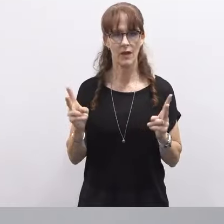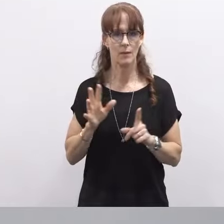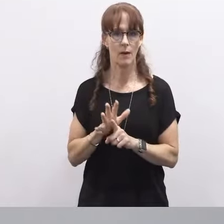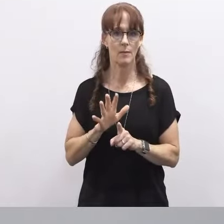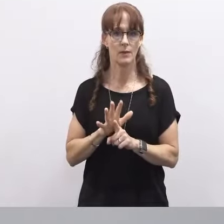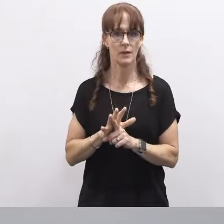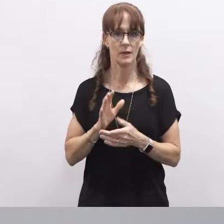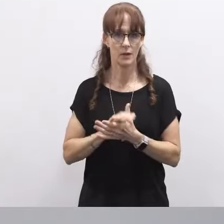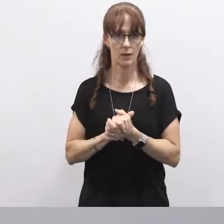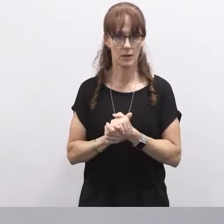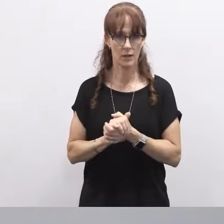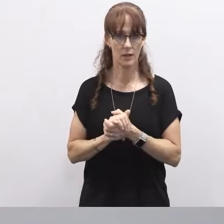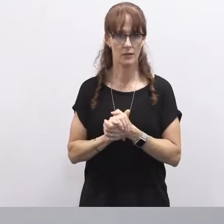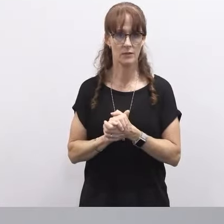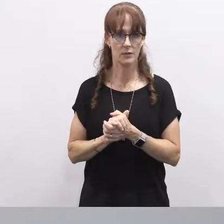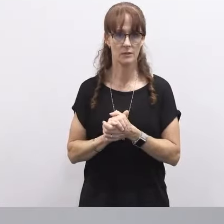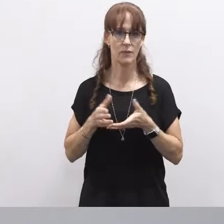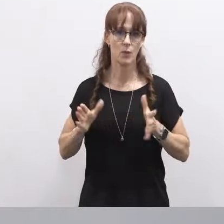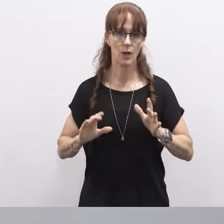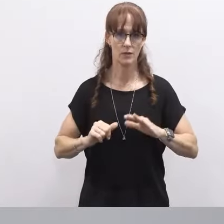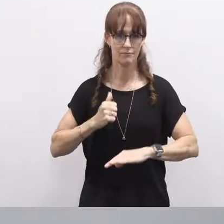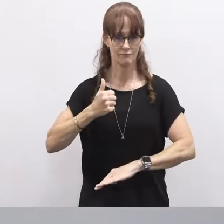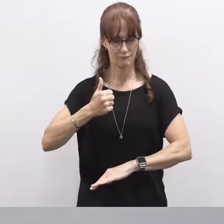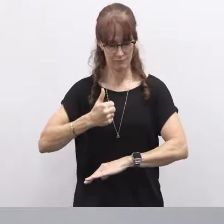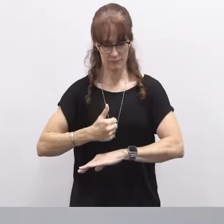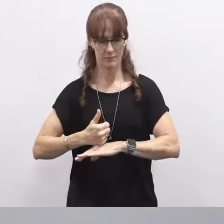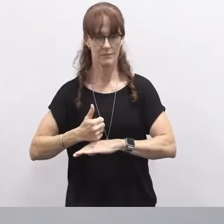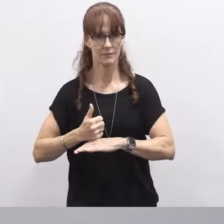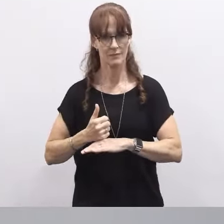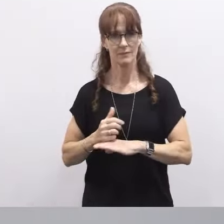and congratulations to the way that you've got that done.